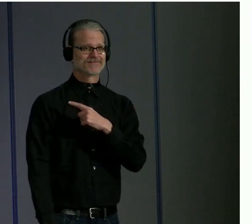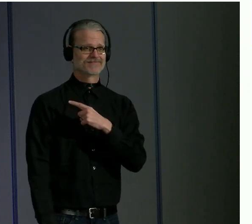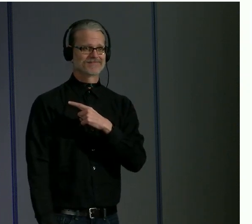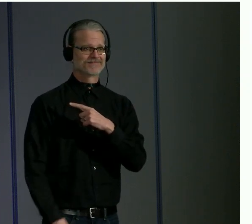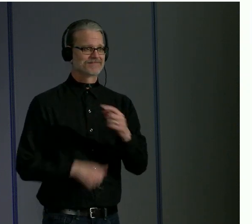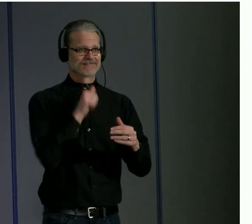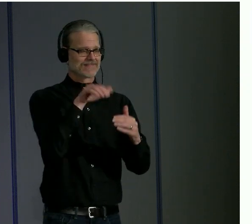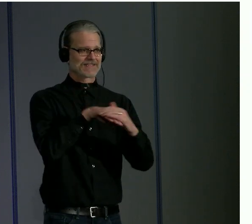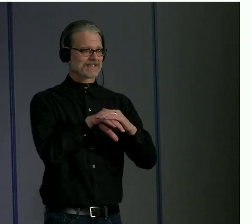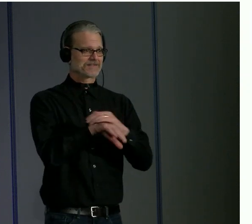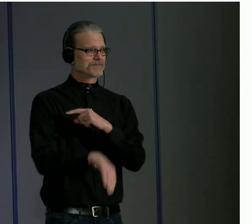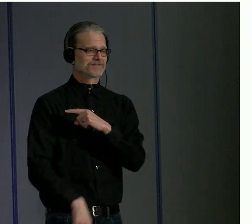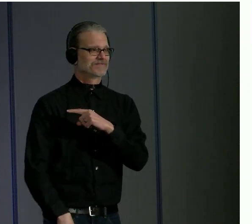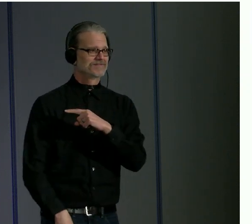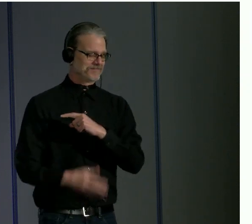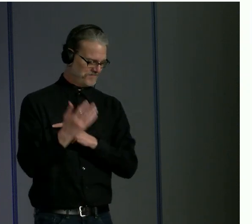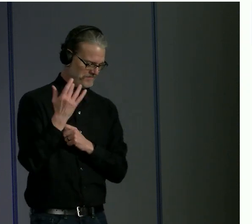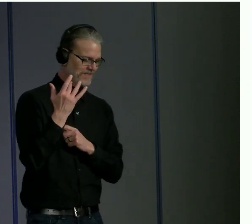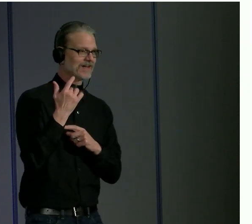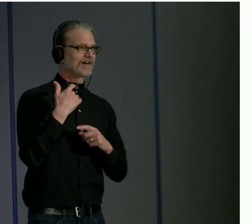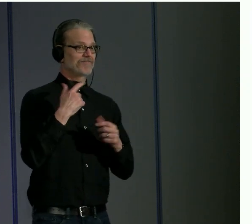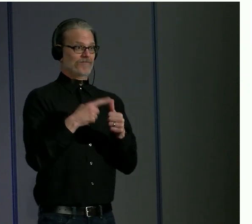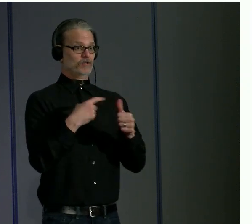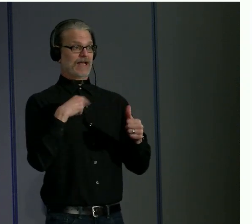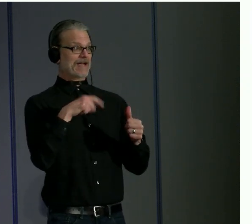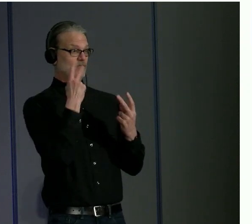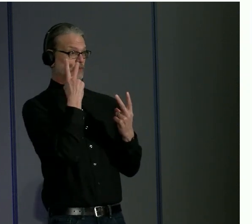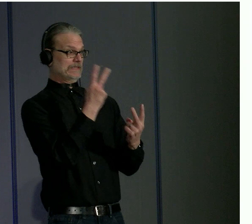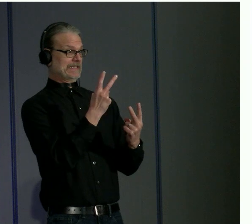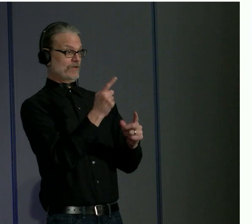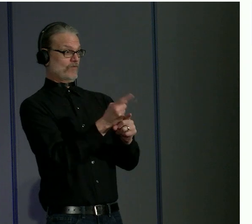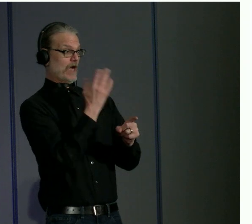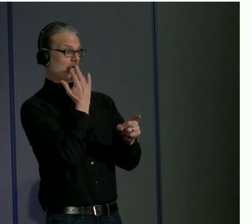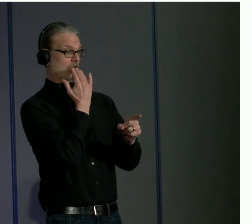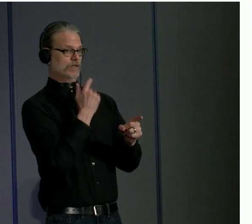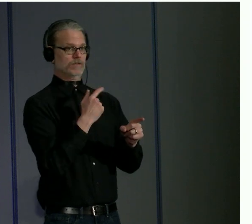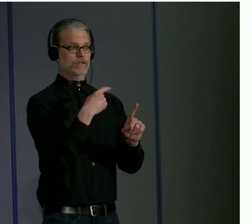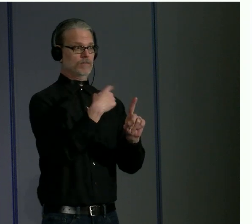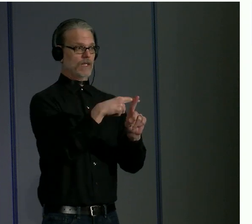Because I have to for one, perceive color, two, make the correlation between the color